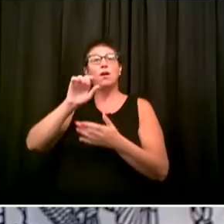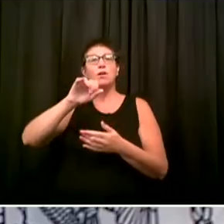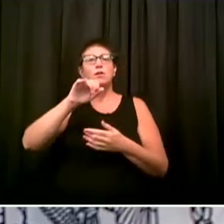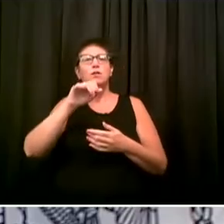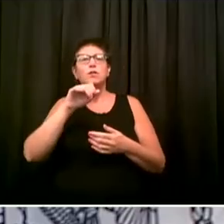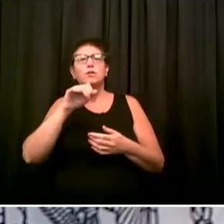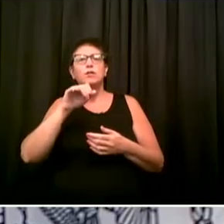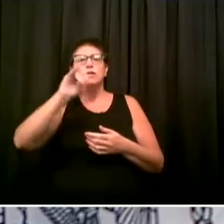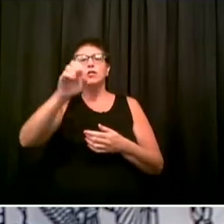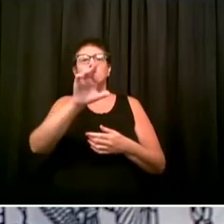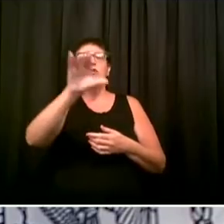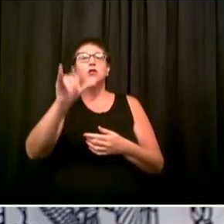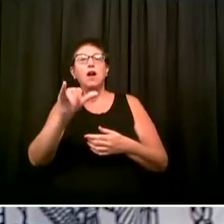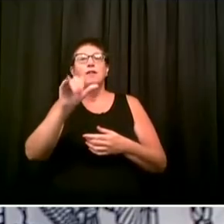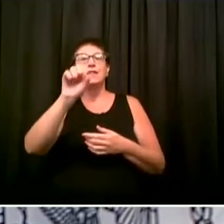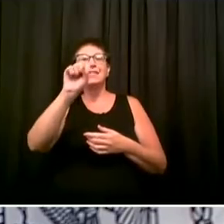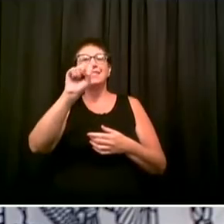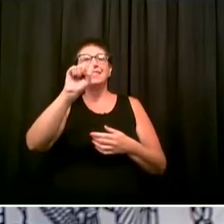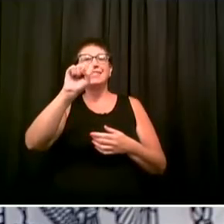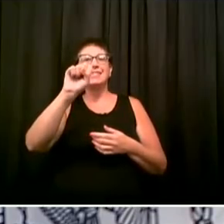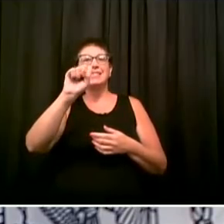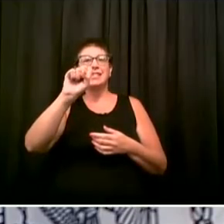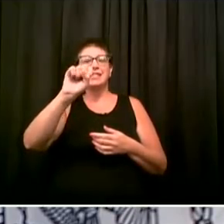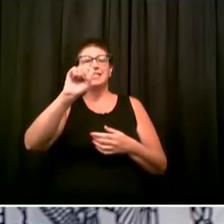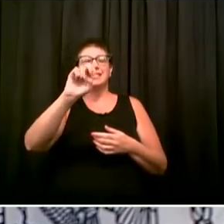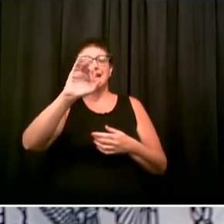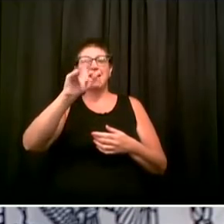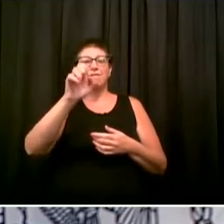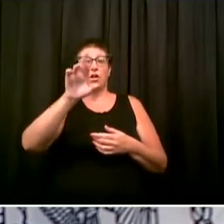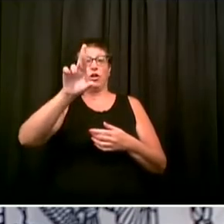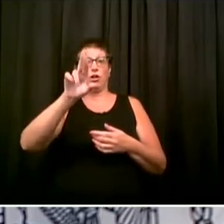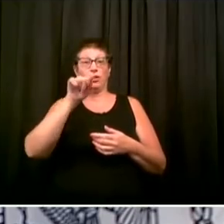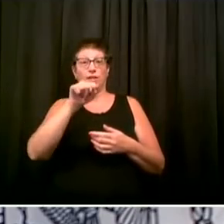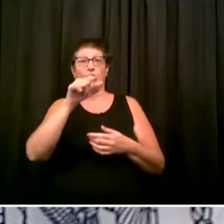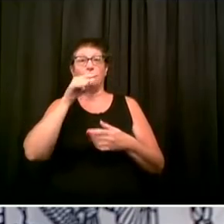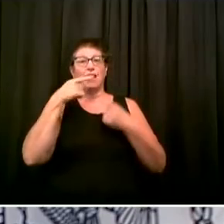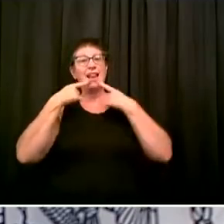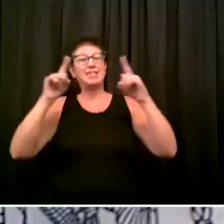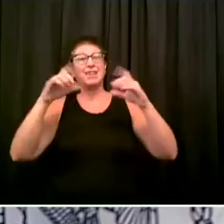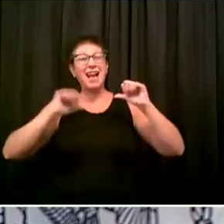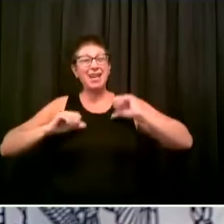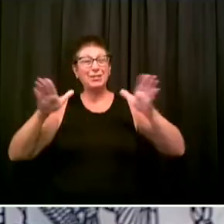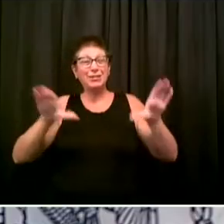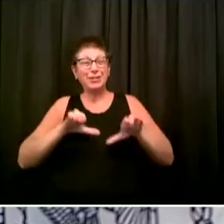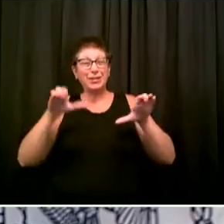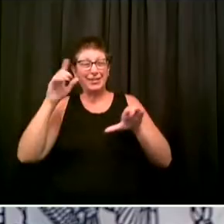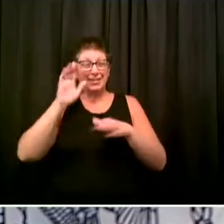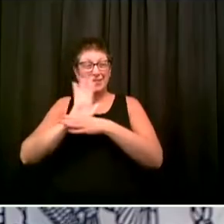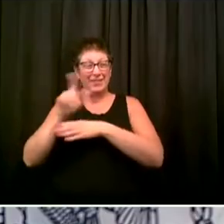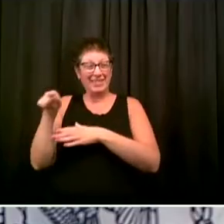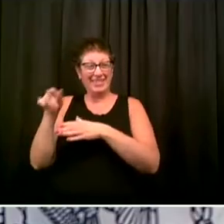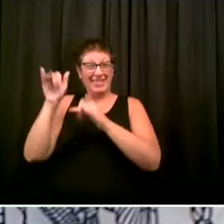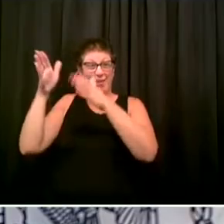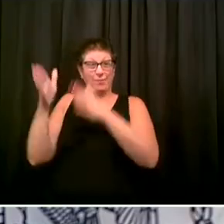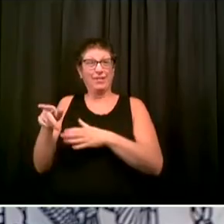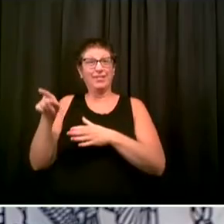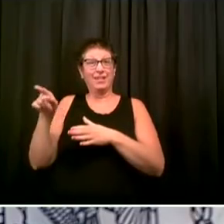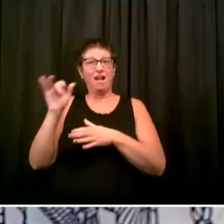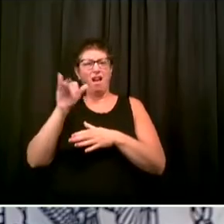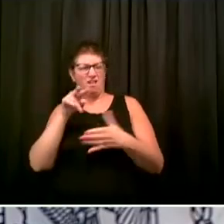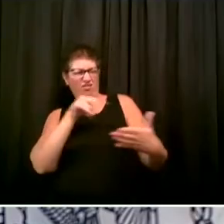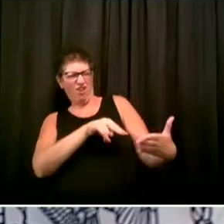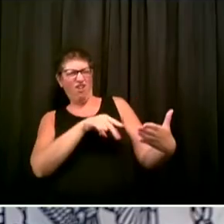WHAT HE WROTE IS "SO YOU THINK